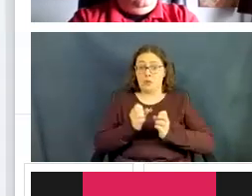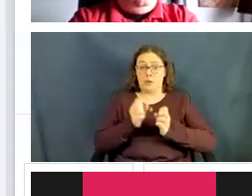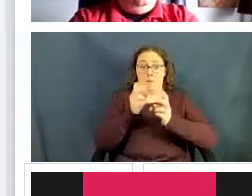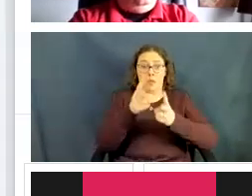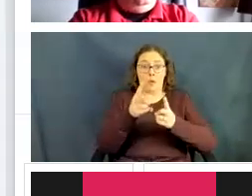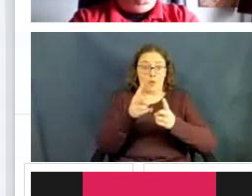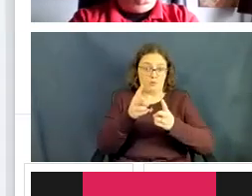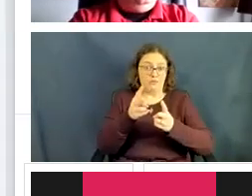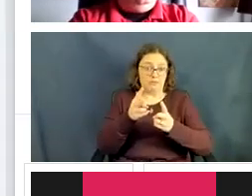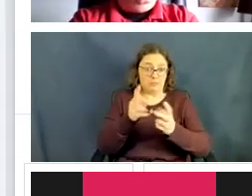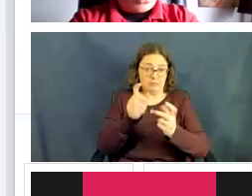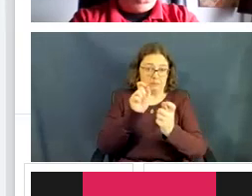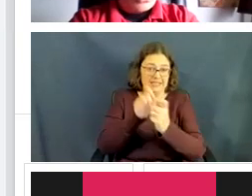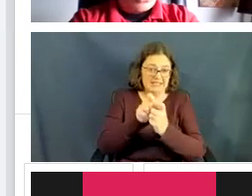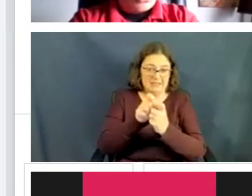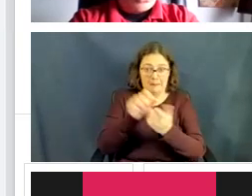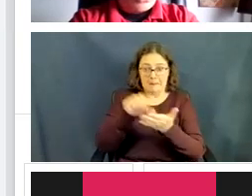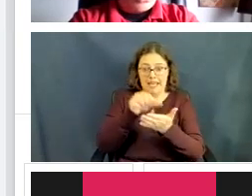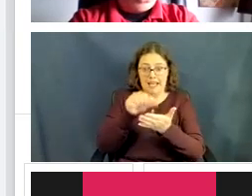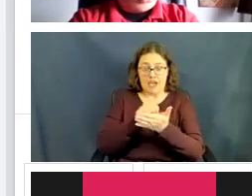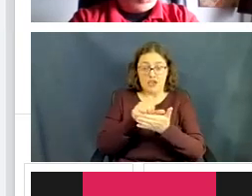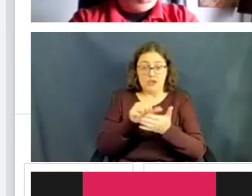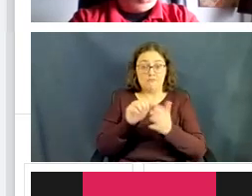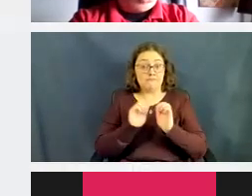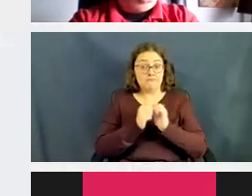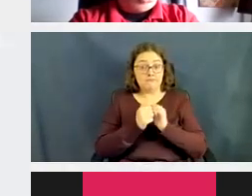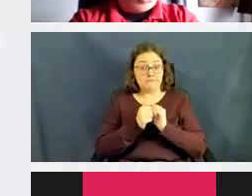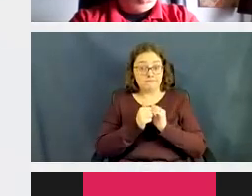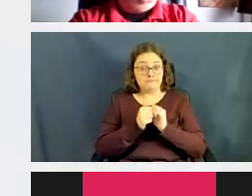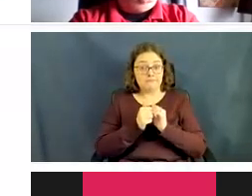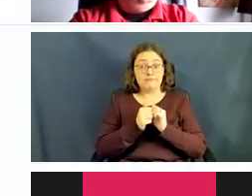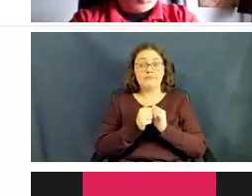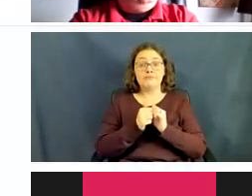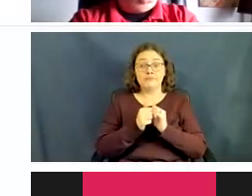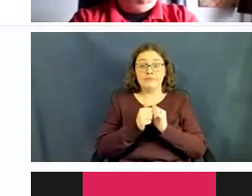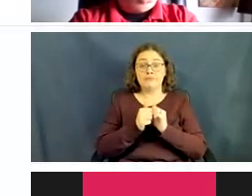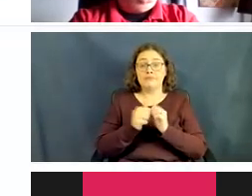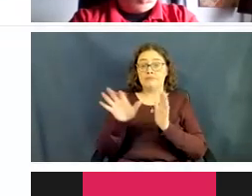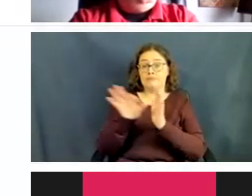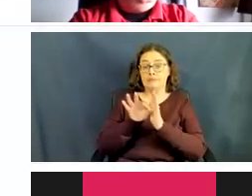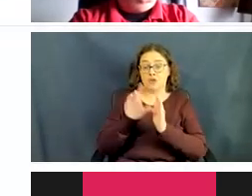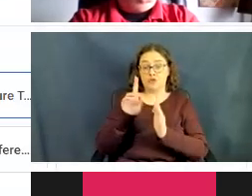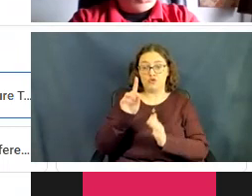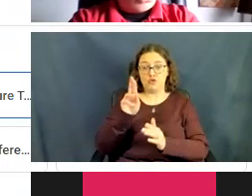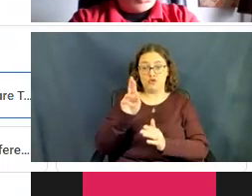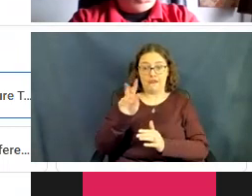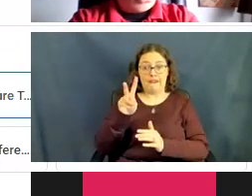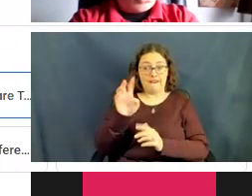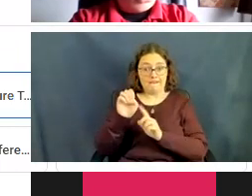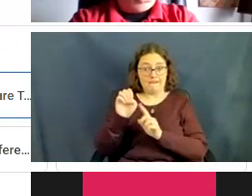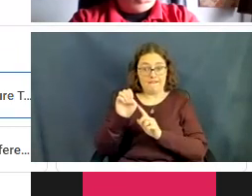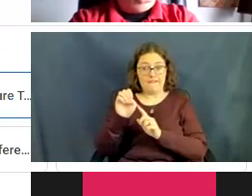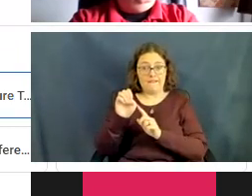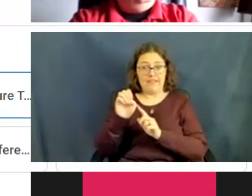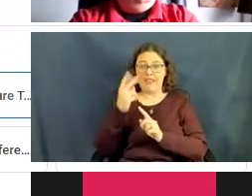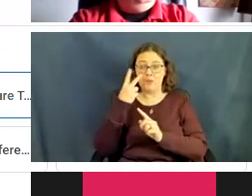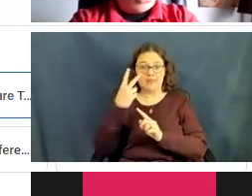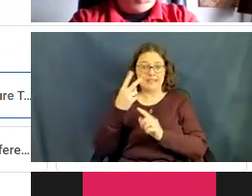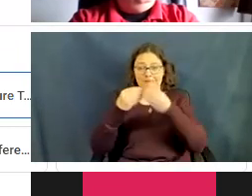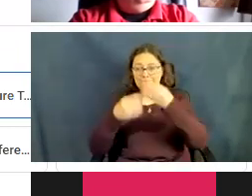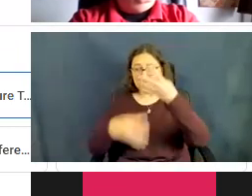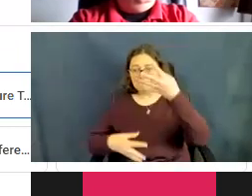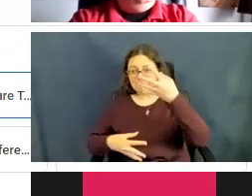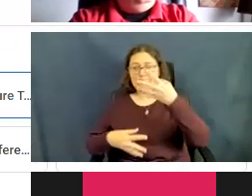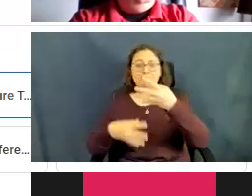You will click the icon and you will be prompted to enter the email of the person that you